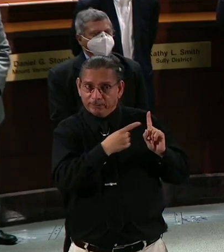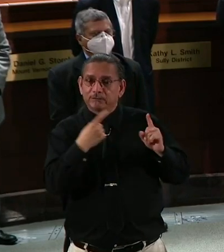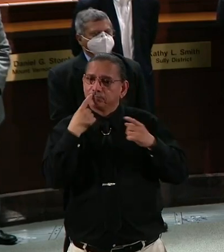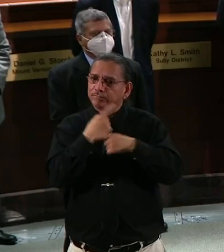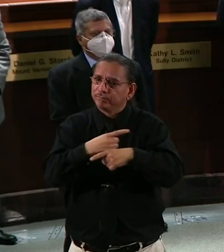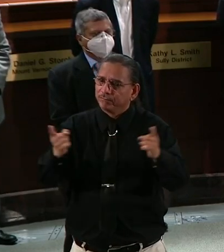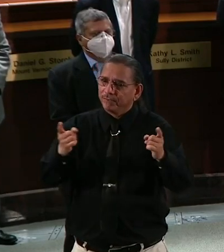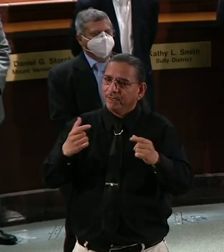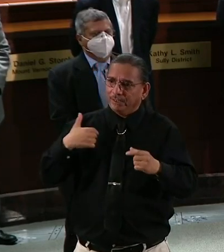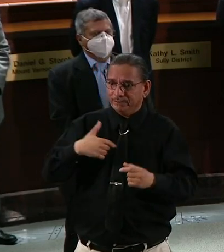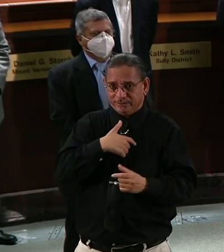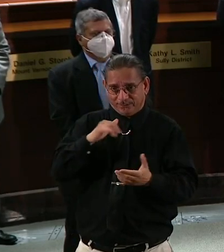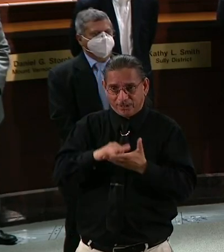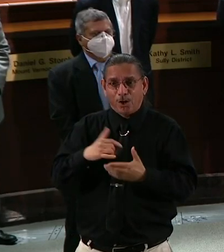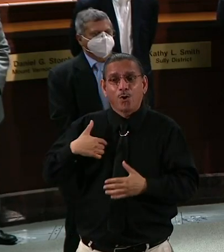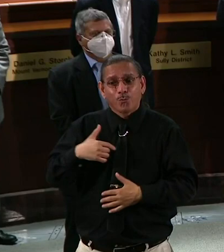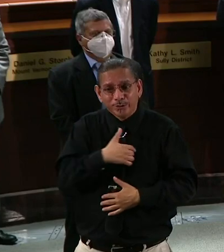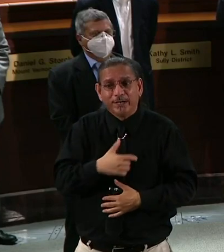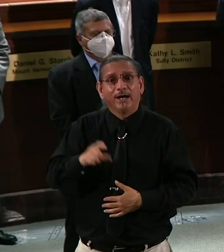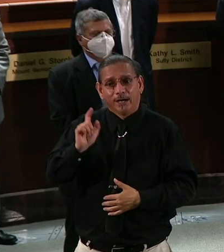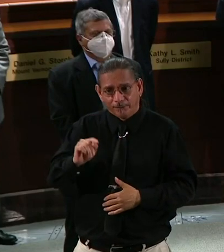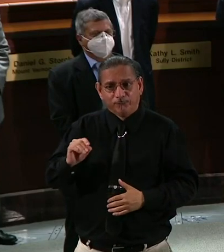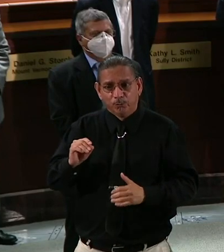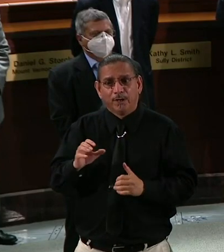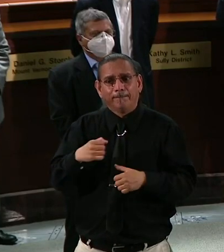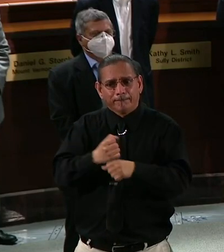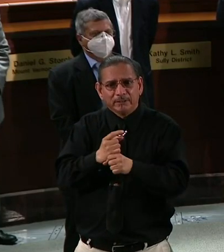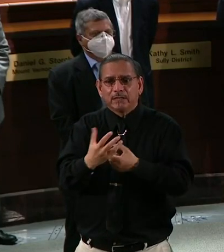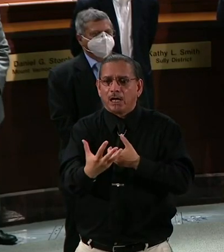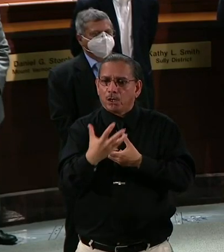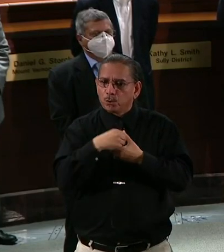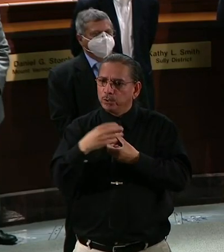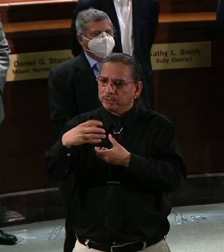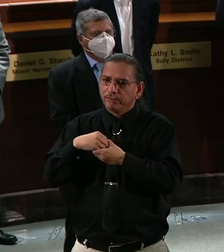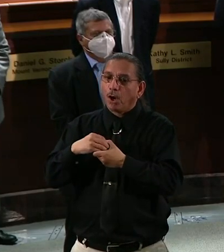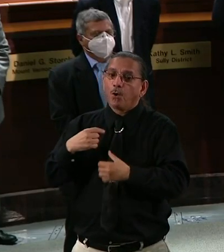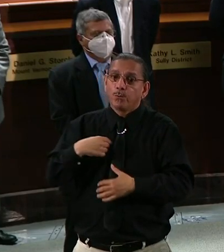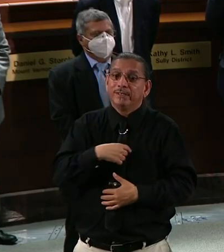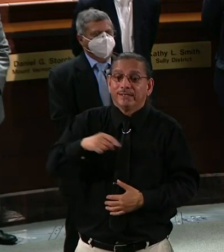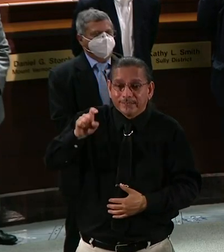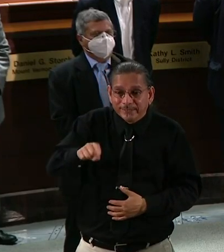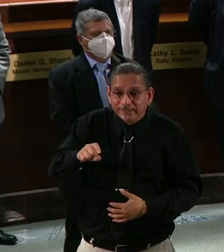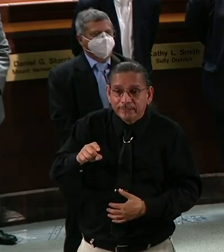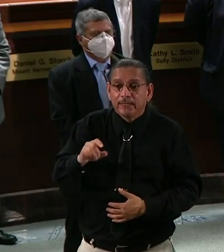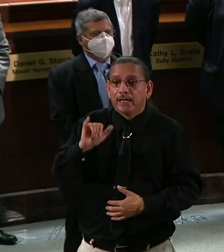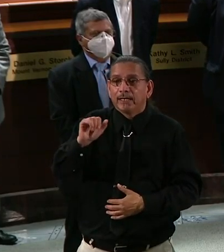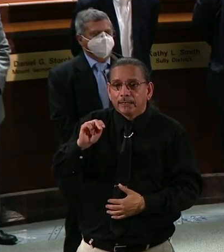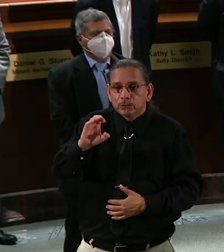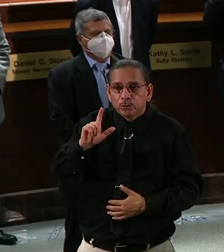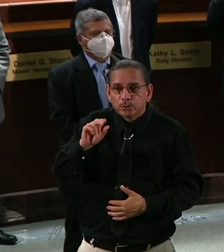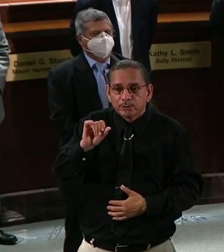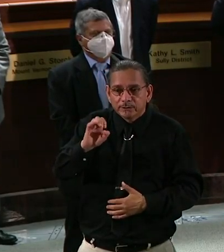IS SO UNUSUAL MALIGNANT DOLE THAT WINDOW NOTHING I HAVE